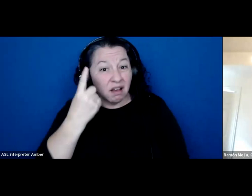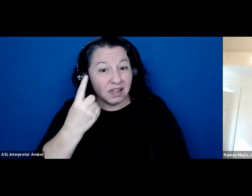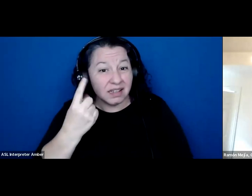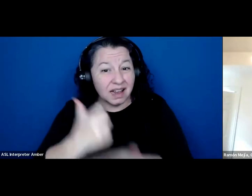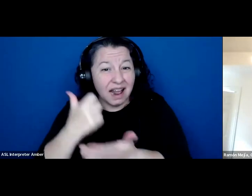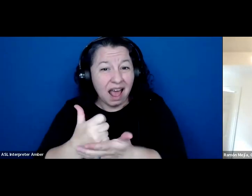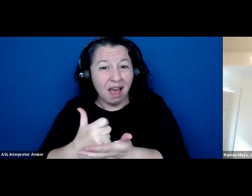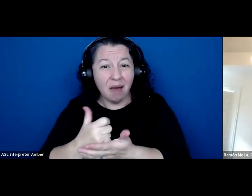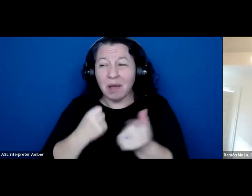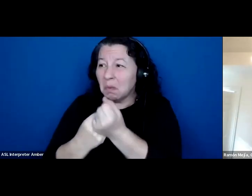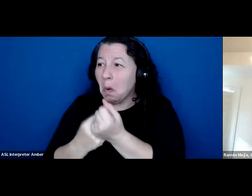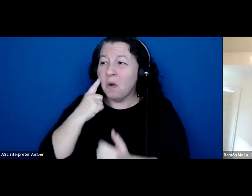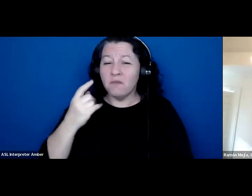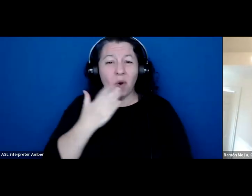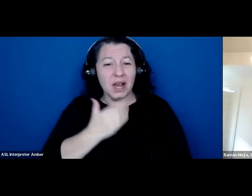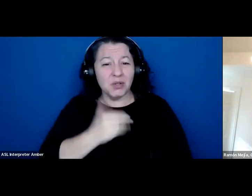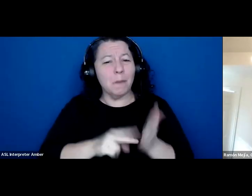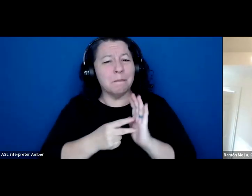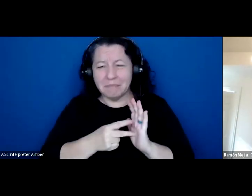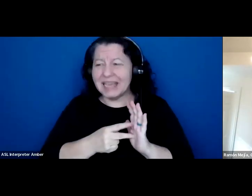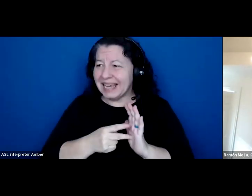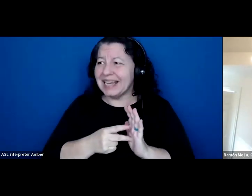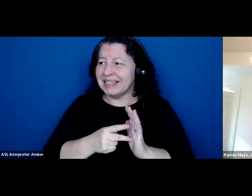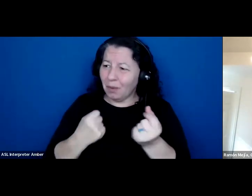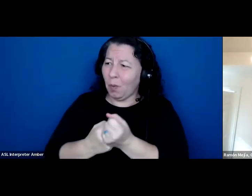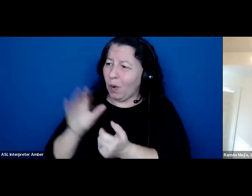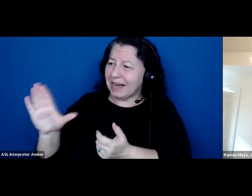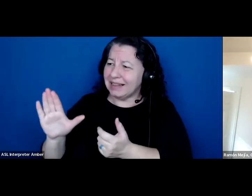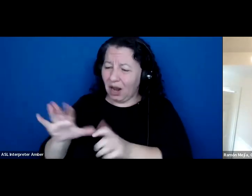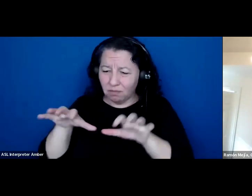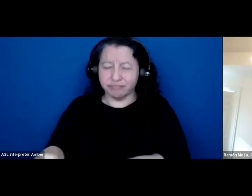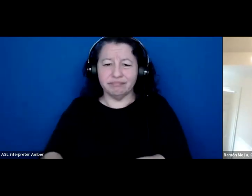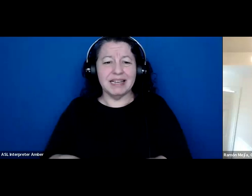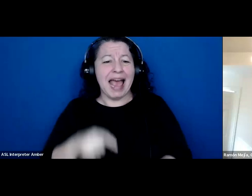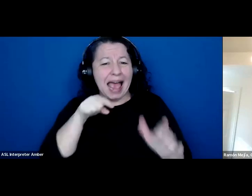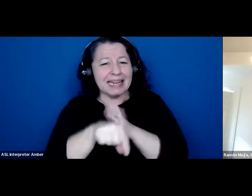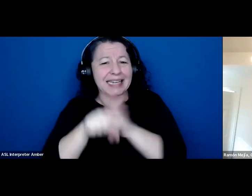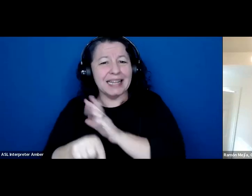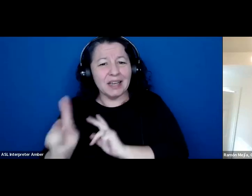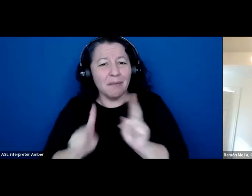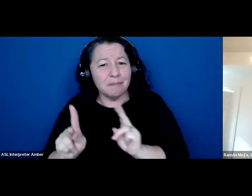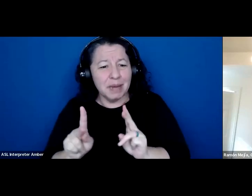and killing of Palestinians. You know, if you consider yourself a climate and environmental justice activist, then you must also consider yourself